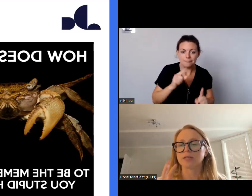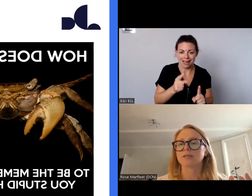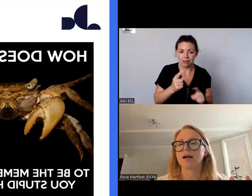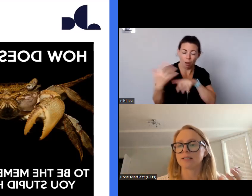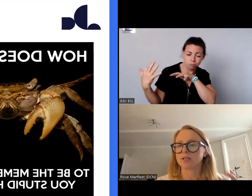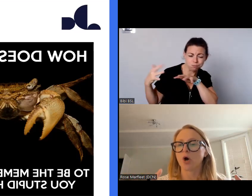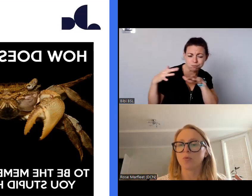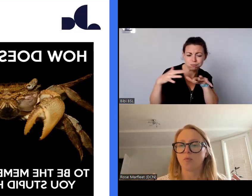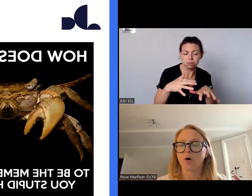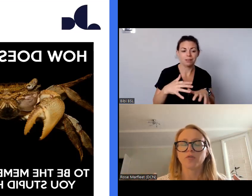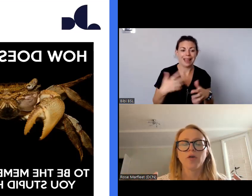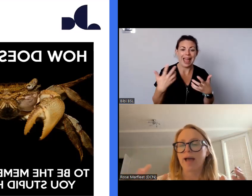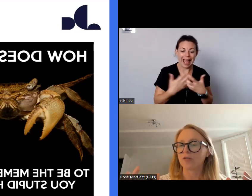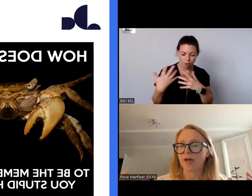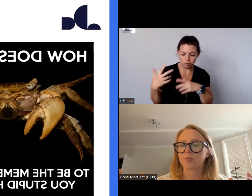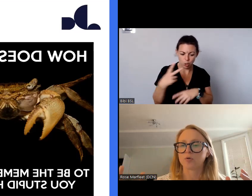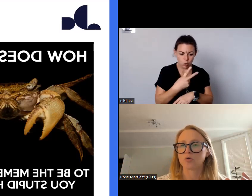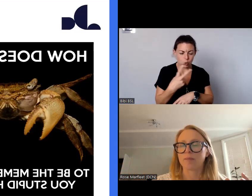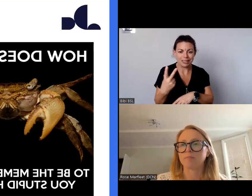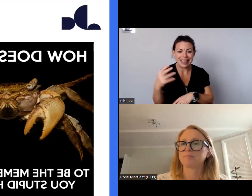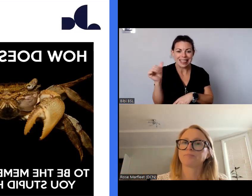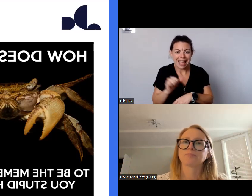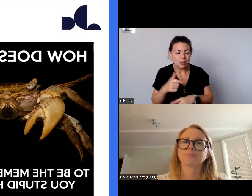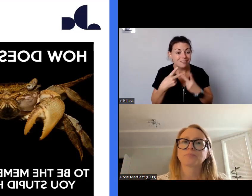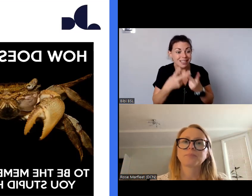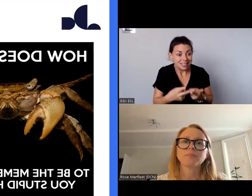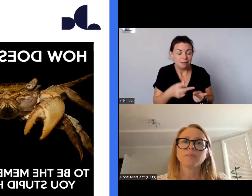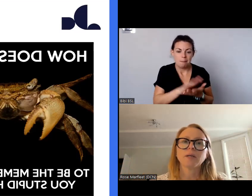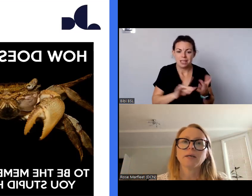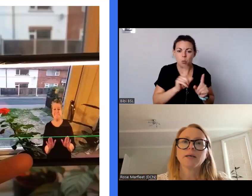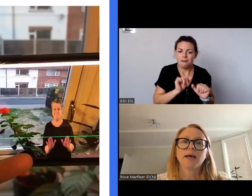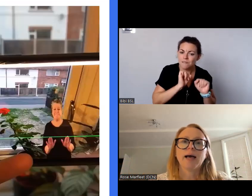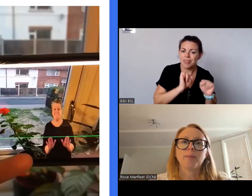to the size and scope of what they had available to them.